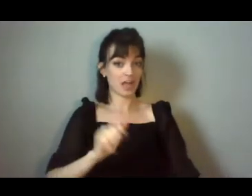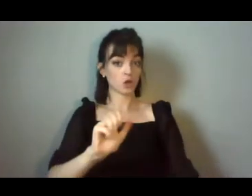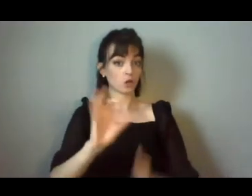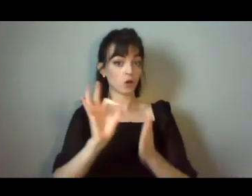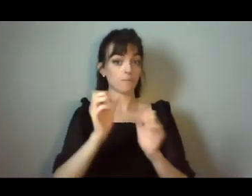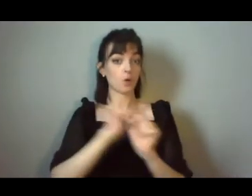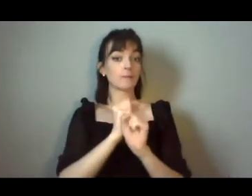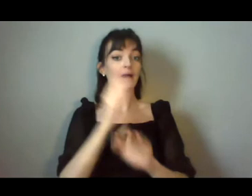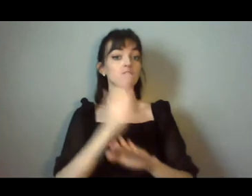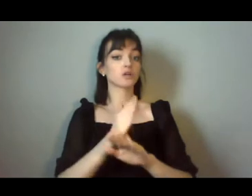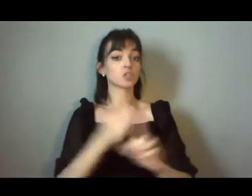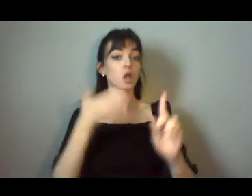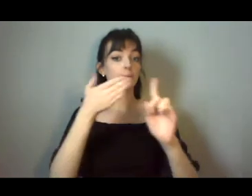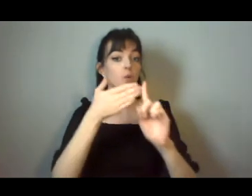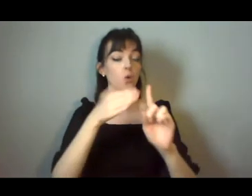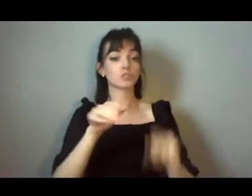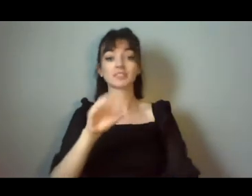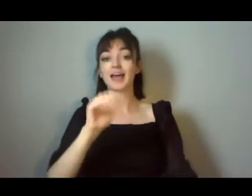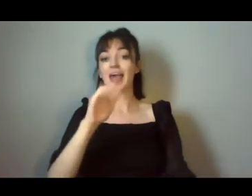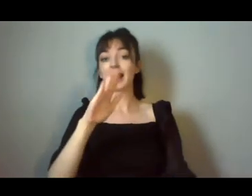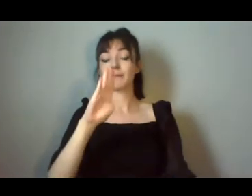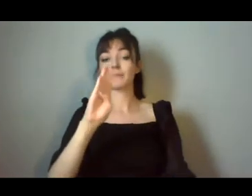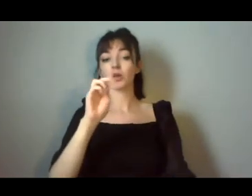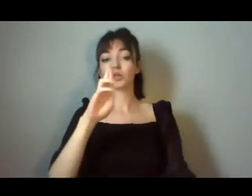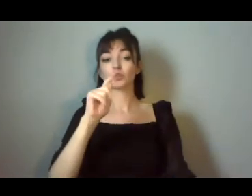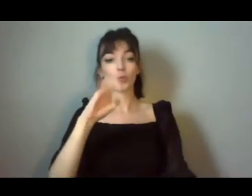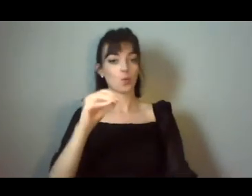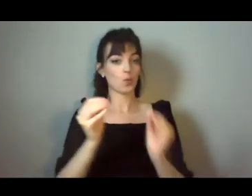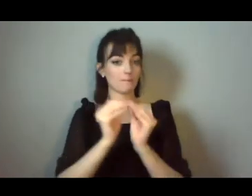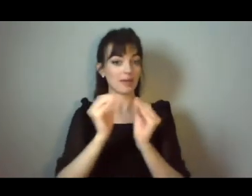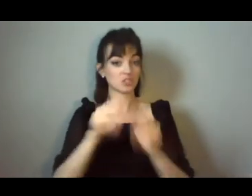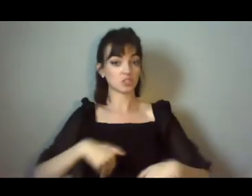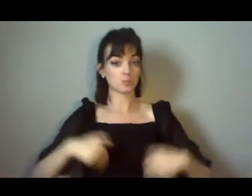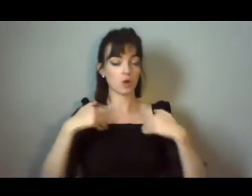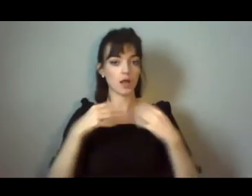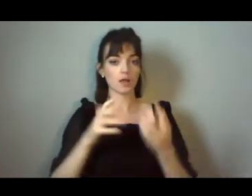Alberto mentioning this morning, a move from the medical model to a human rights model,